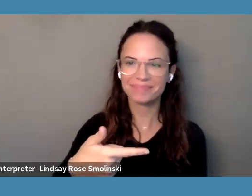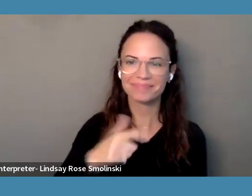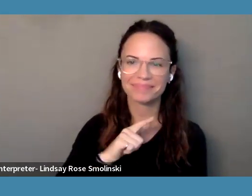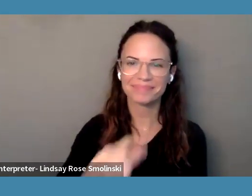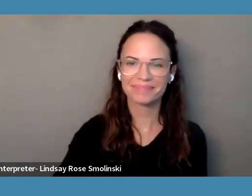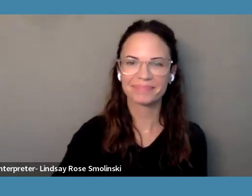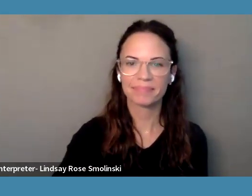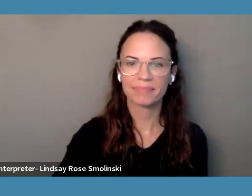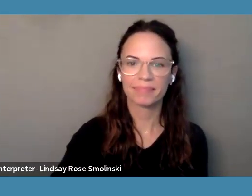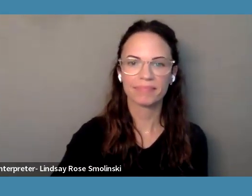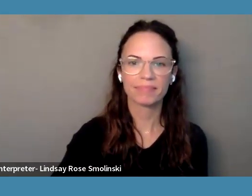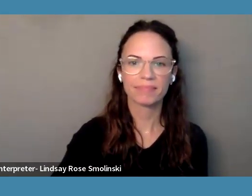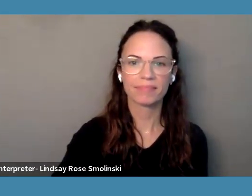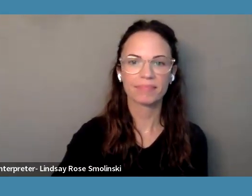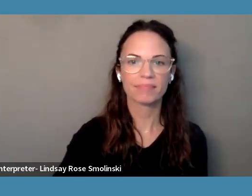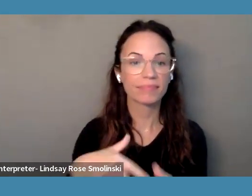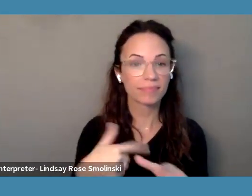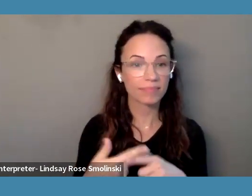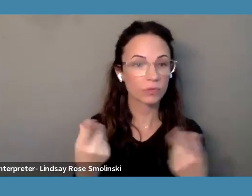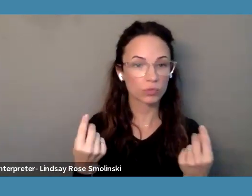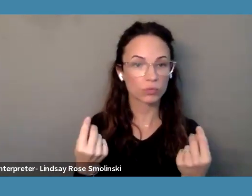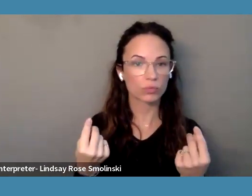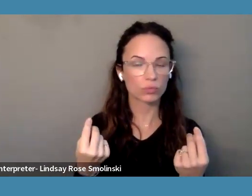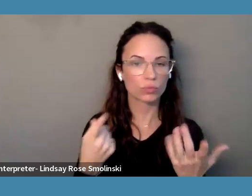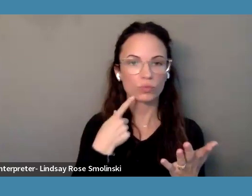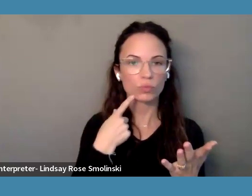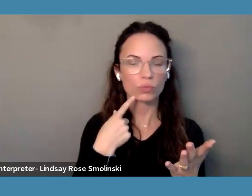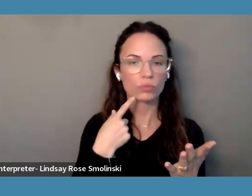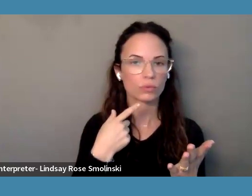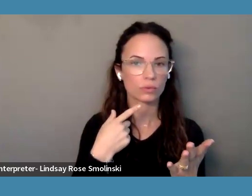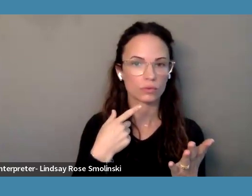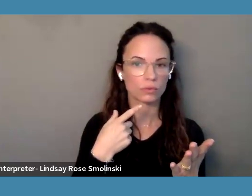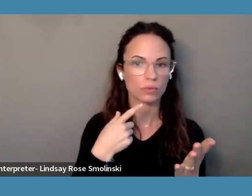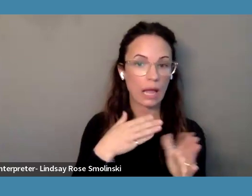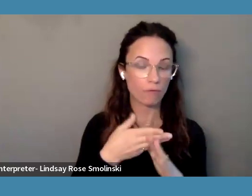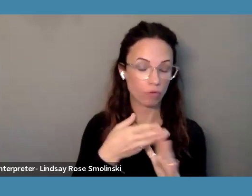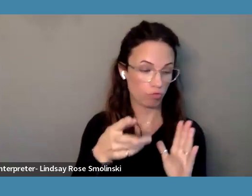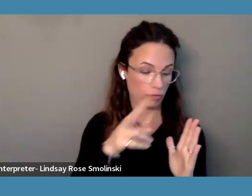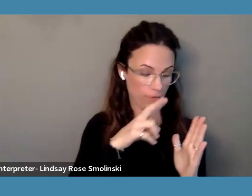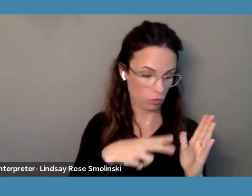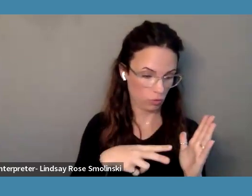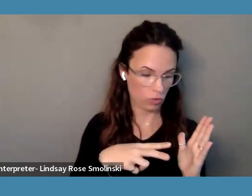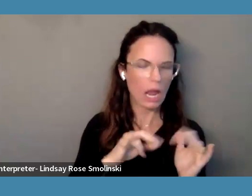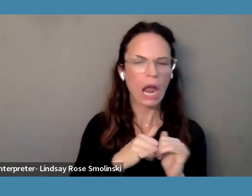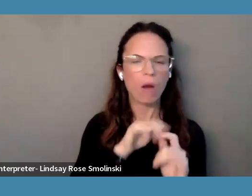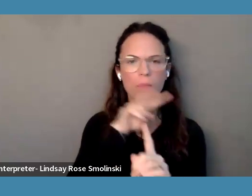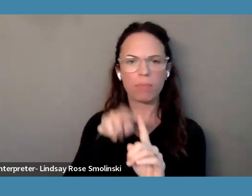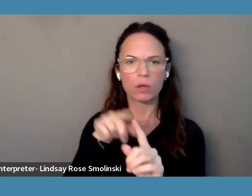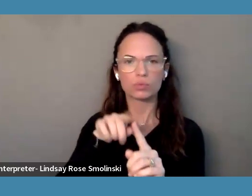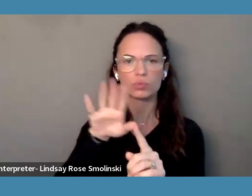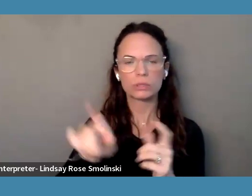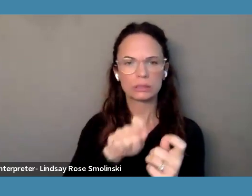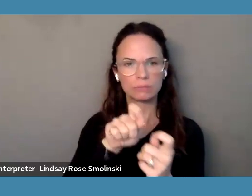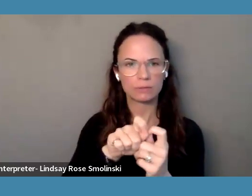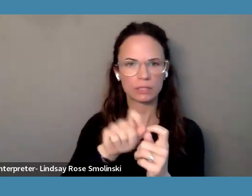Then you wanna write out how the law, the rule, or the policy after you've reviewed it, applies to your specific case and circumstances.